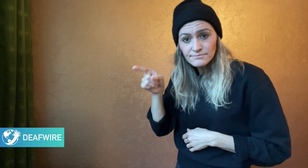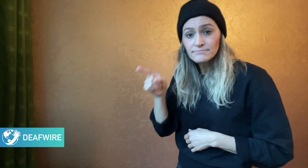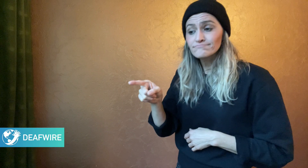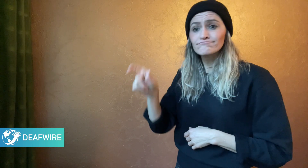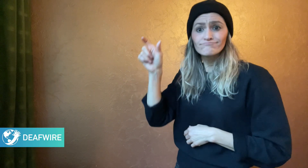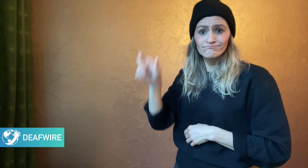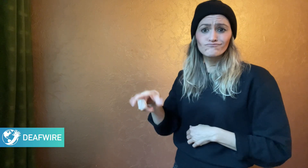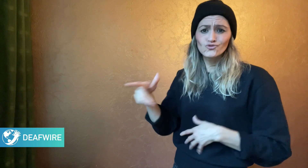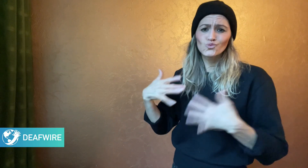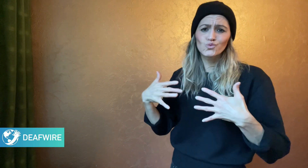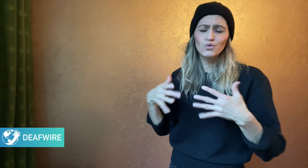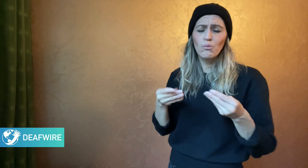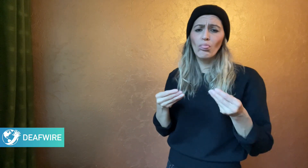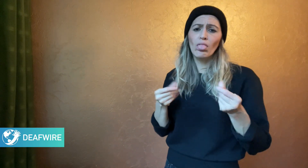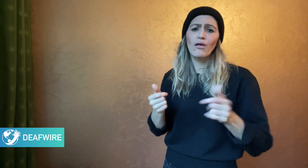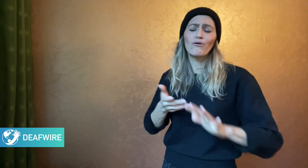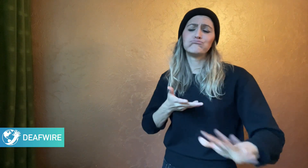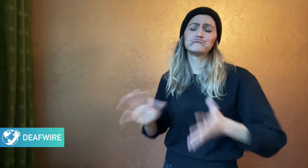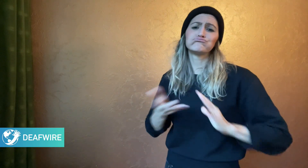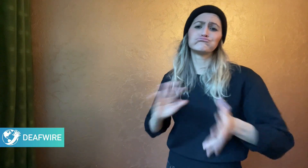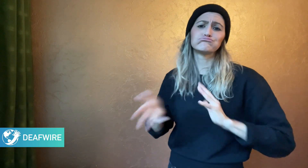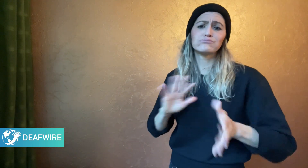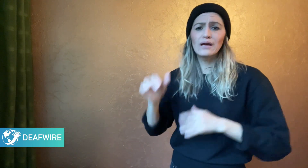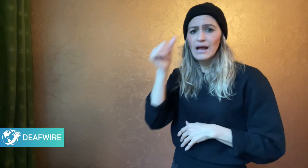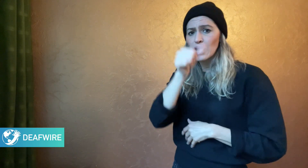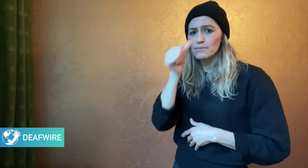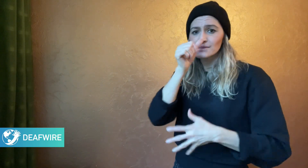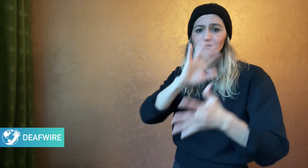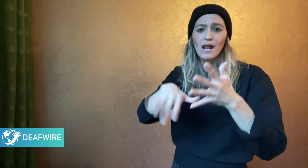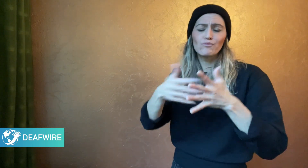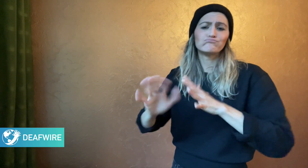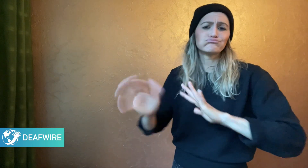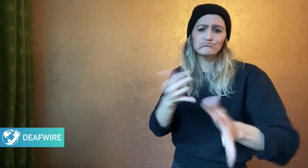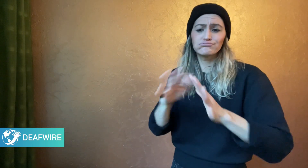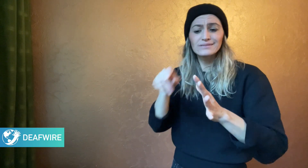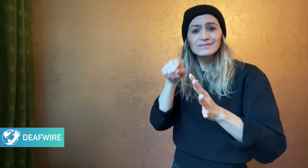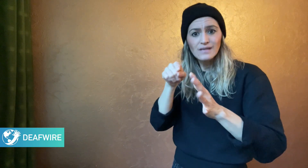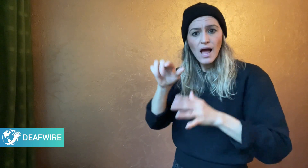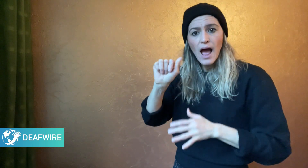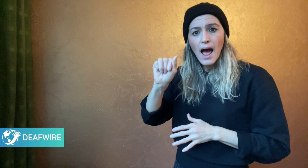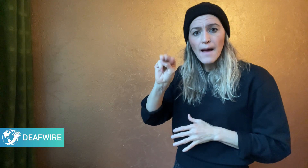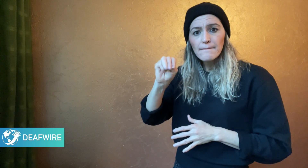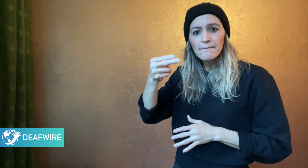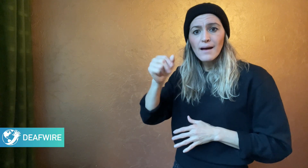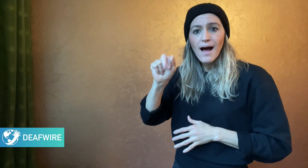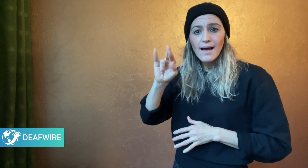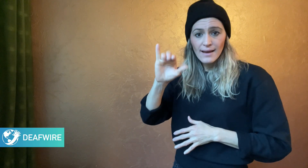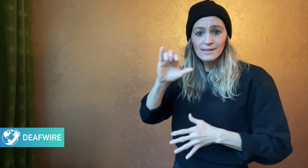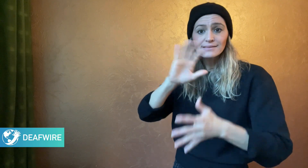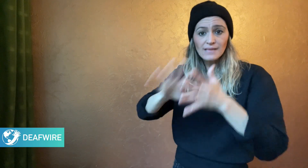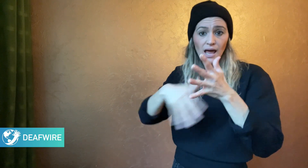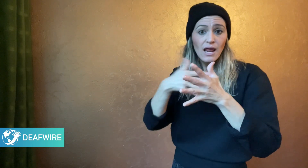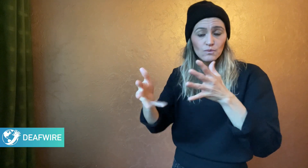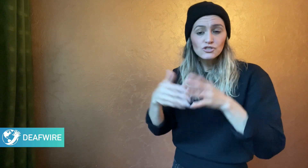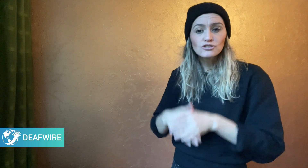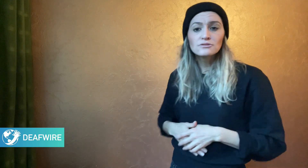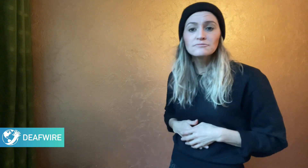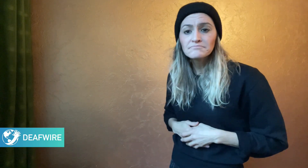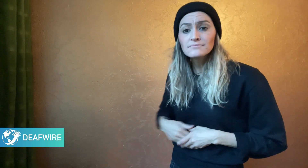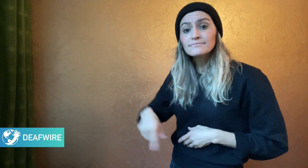She is fluent in Ethiopian Sign Language (Amharic Sign Language).